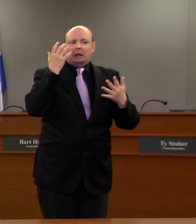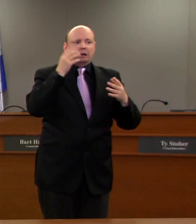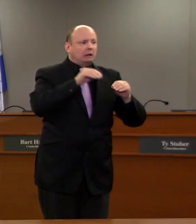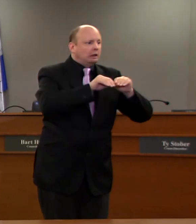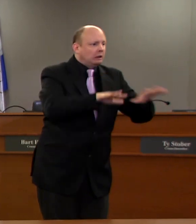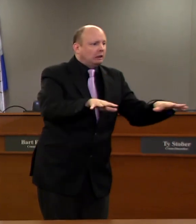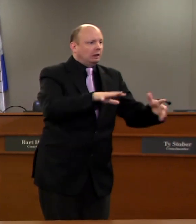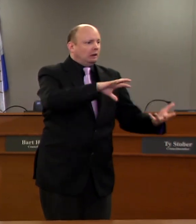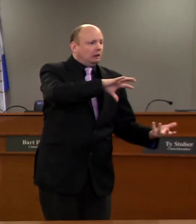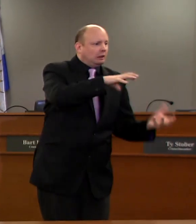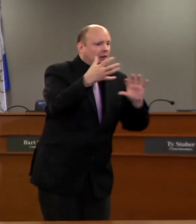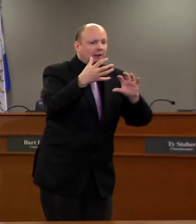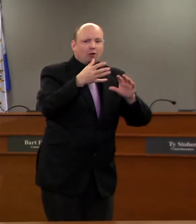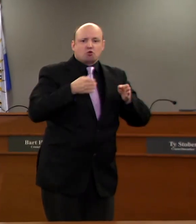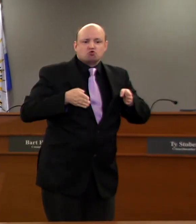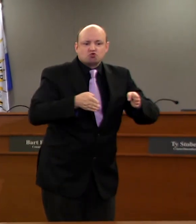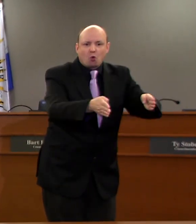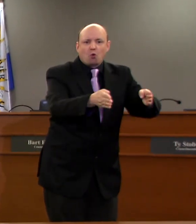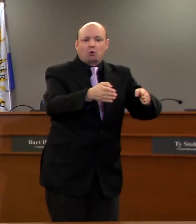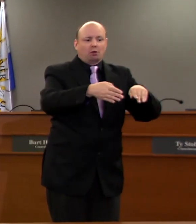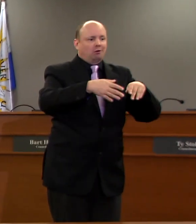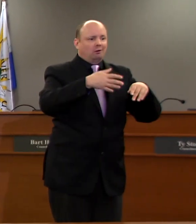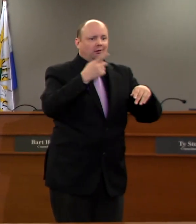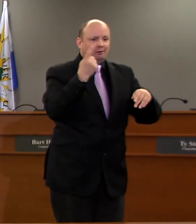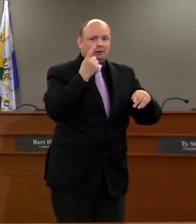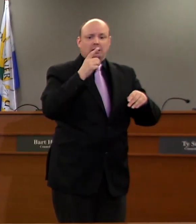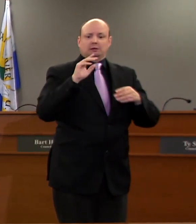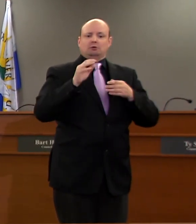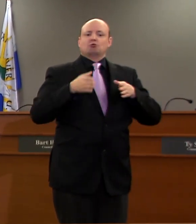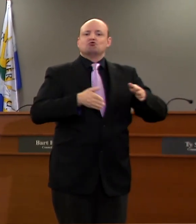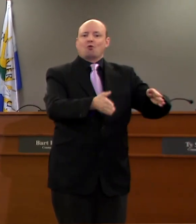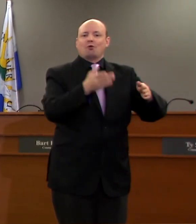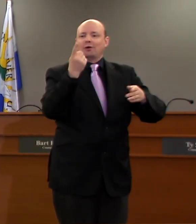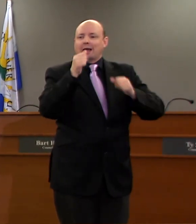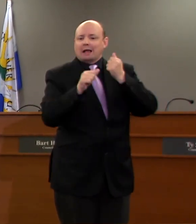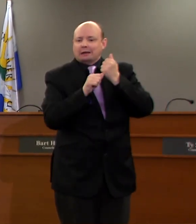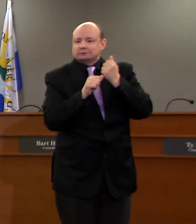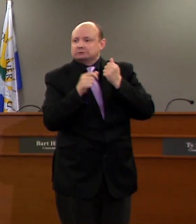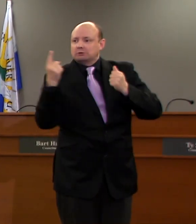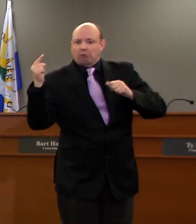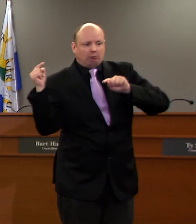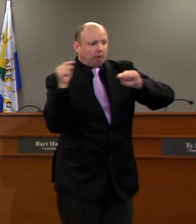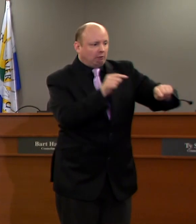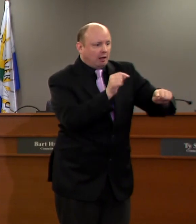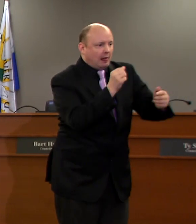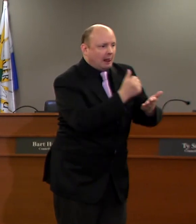Utilities Services will continue assisting customers with those payment arrangements and